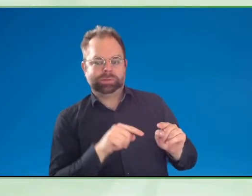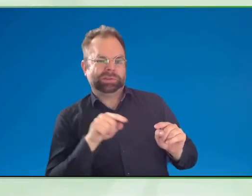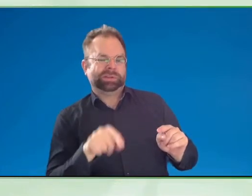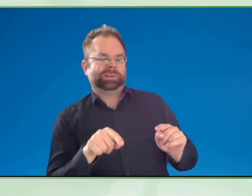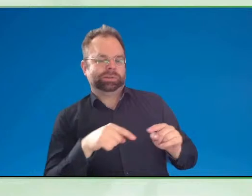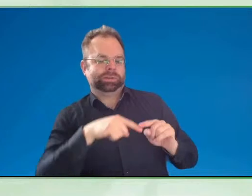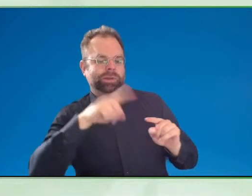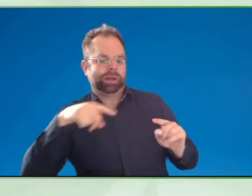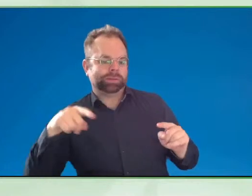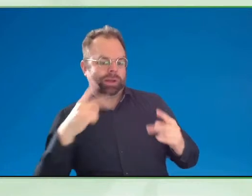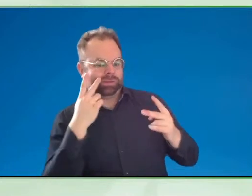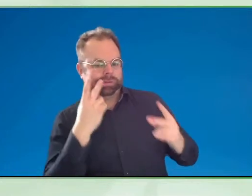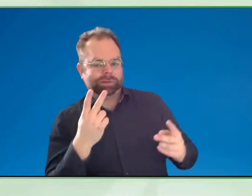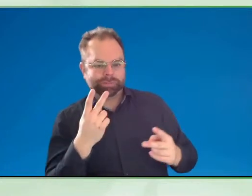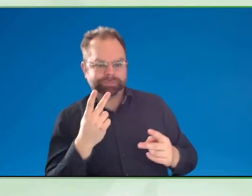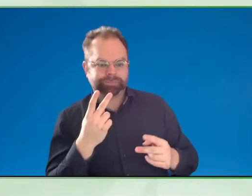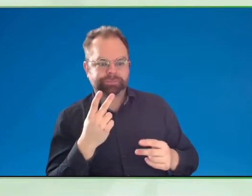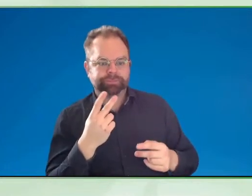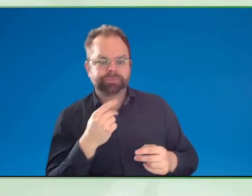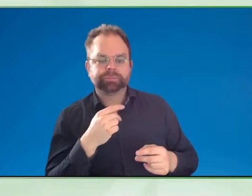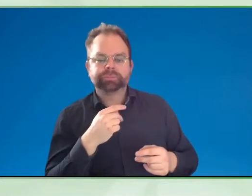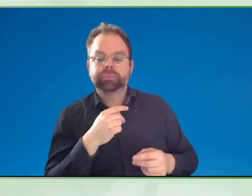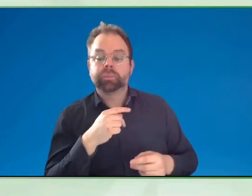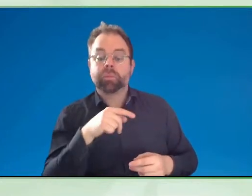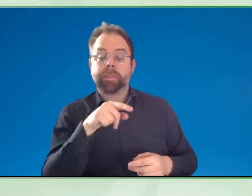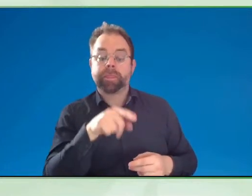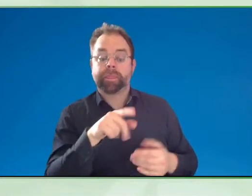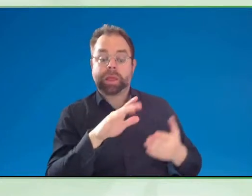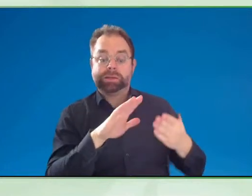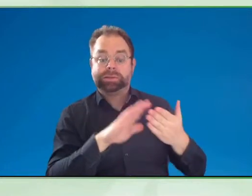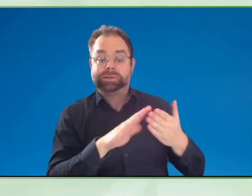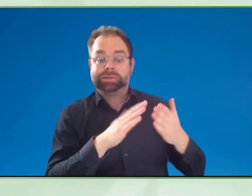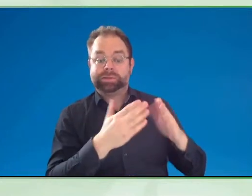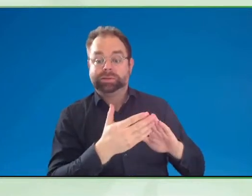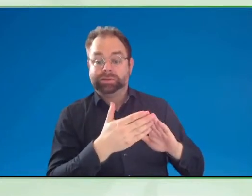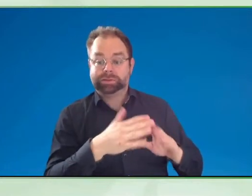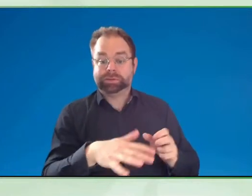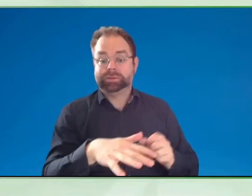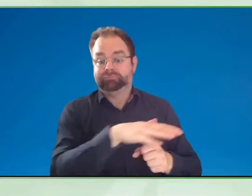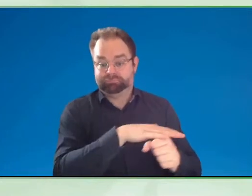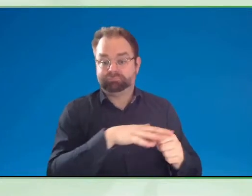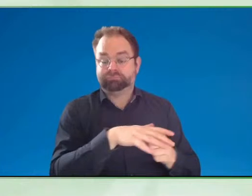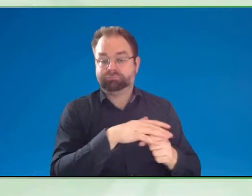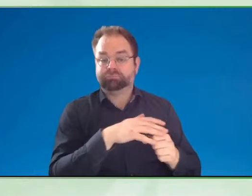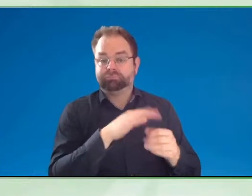The dropout rate is increasing always and we see it day by day.